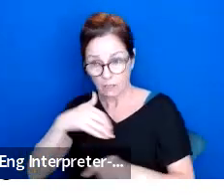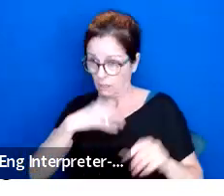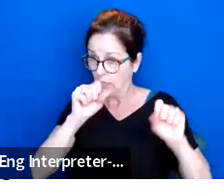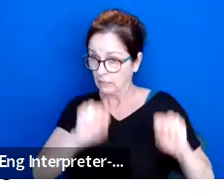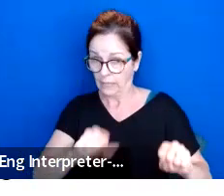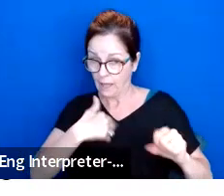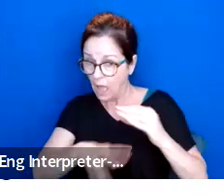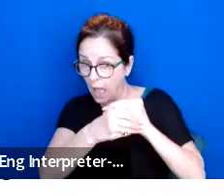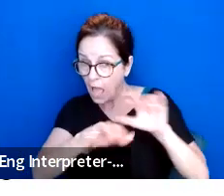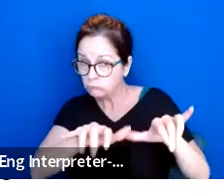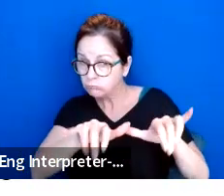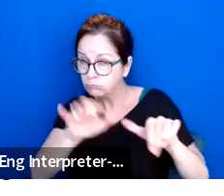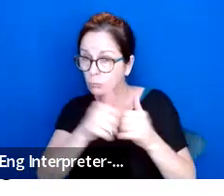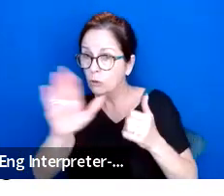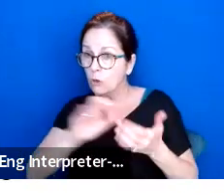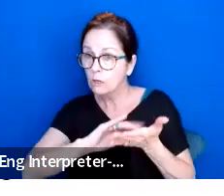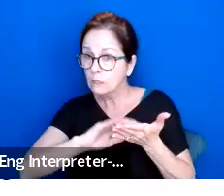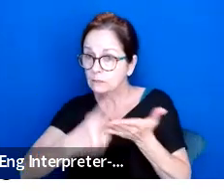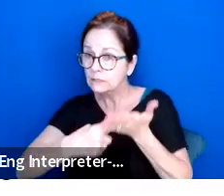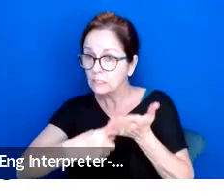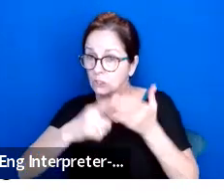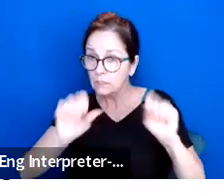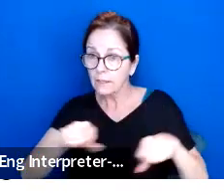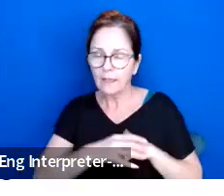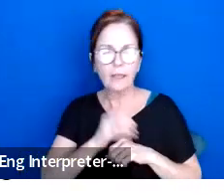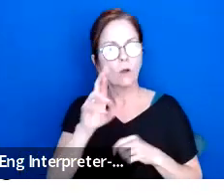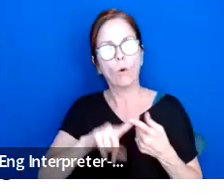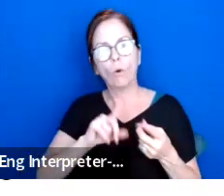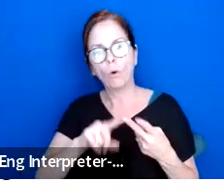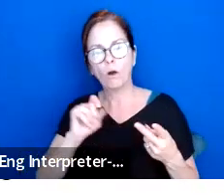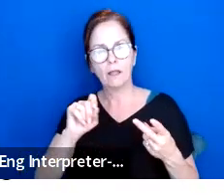Or is it something if you are in the review process that 7 days we can just go ahead and do it?